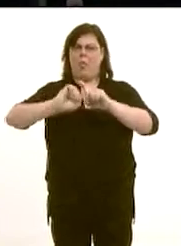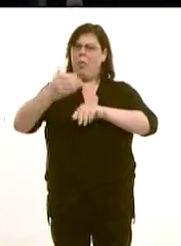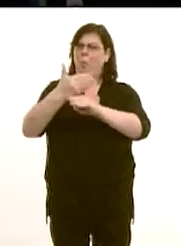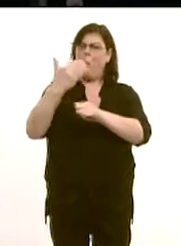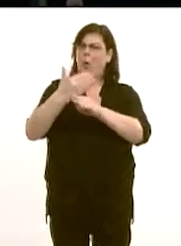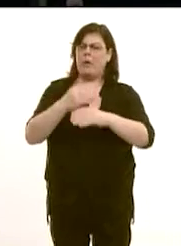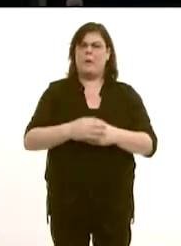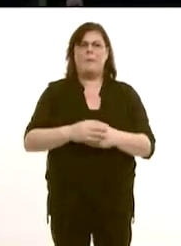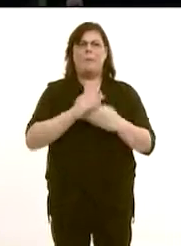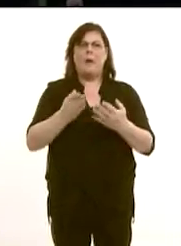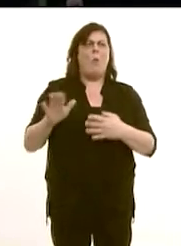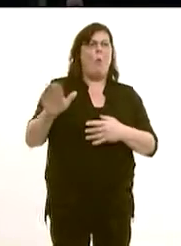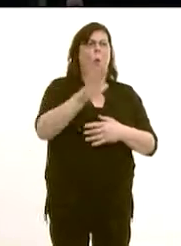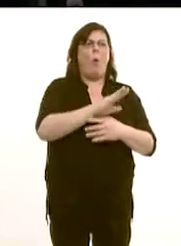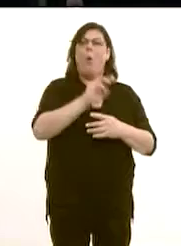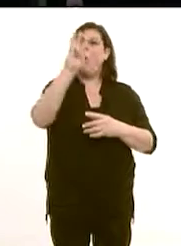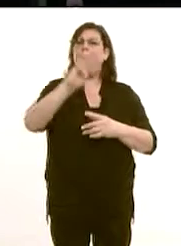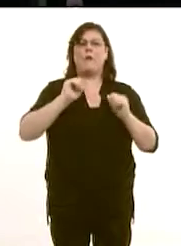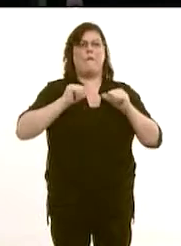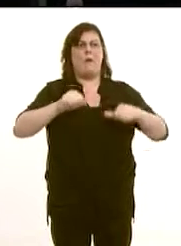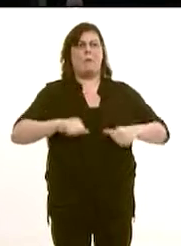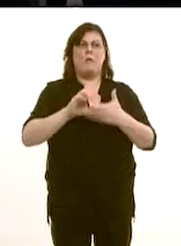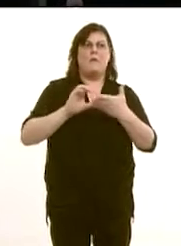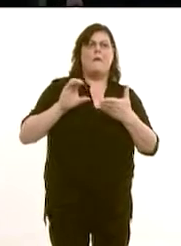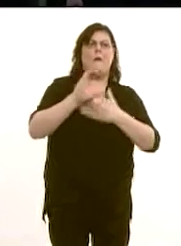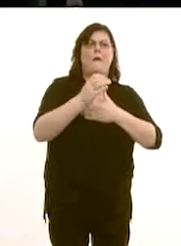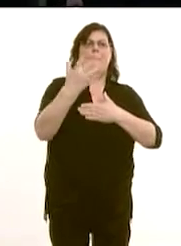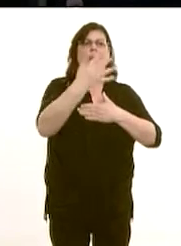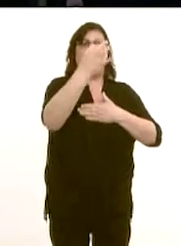Now, all Welsh farmers, of course, contributed 15 per cent from pillar 1 to pillar 2 in order